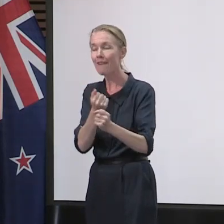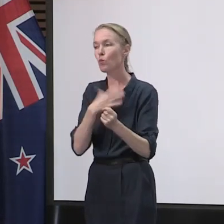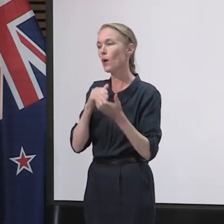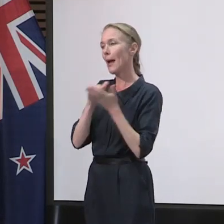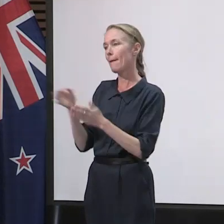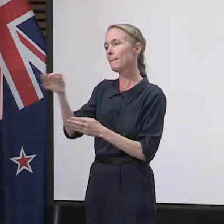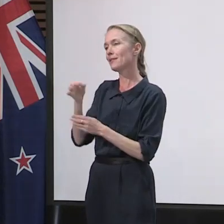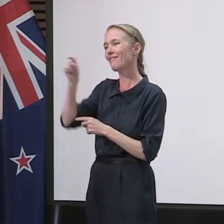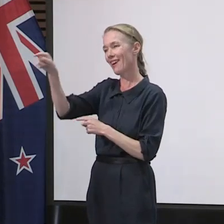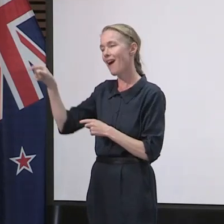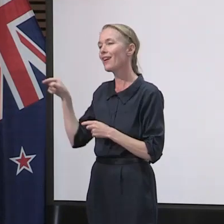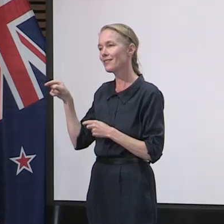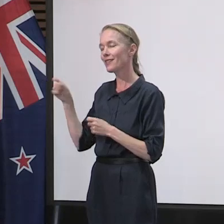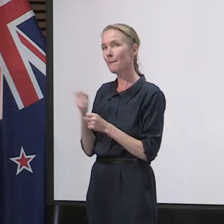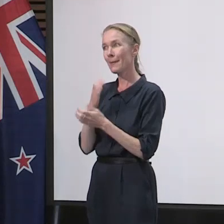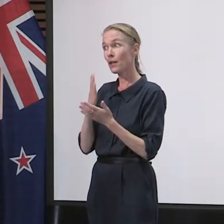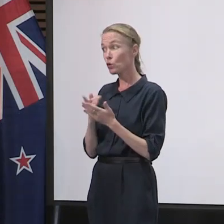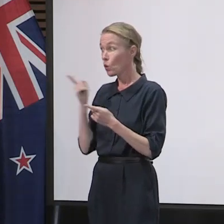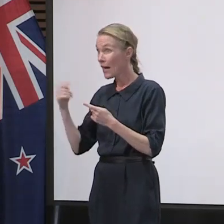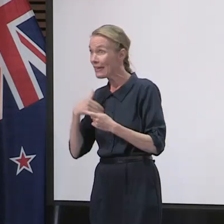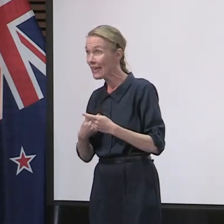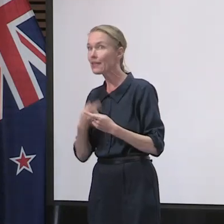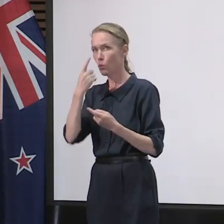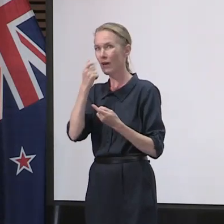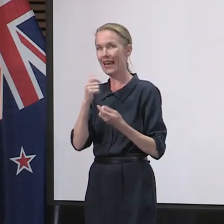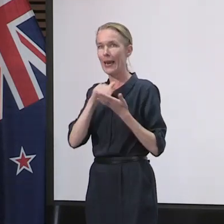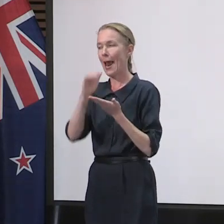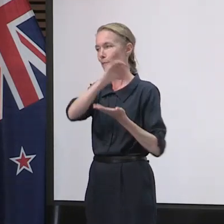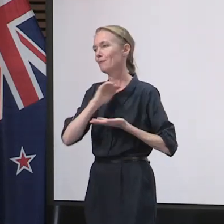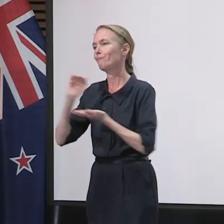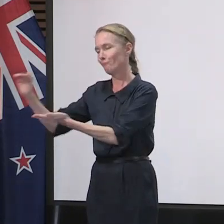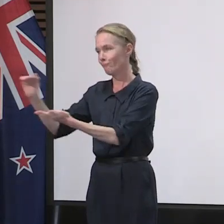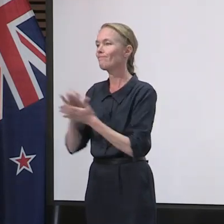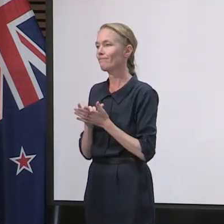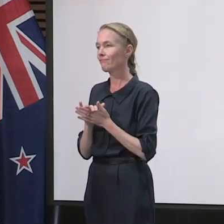work with our Pacific countries, Pacific Island